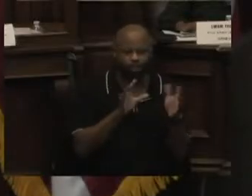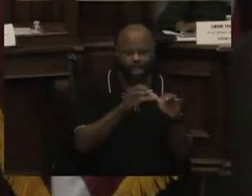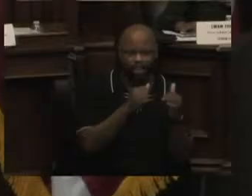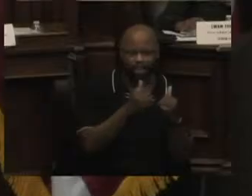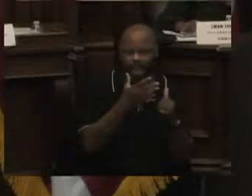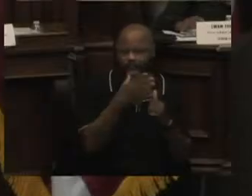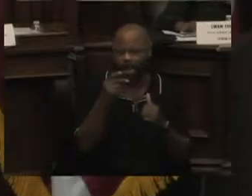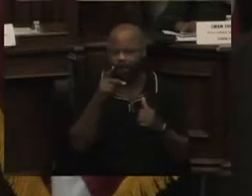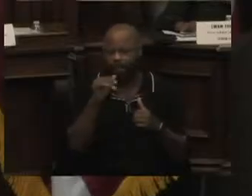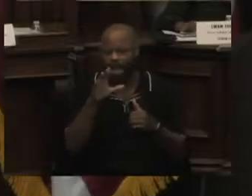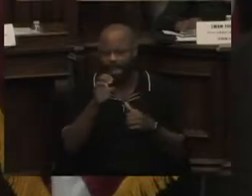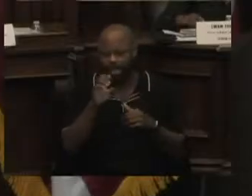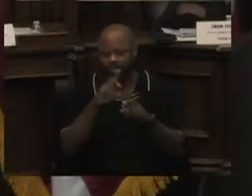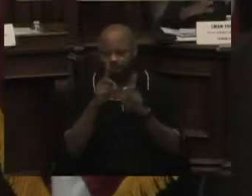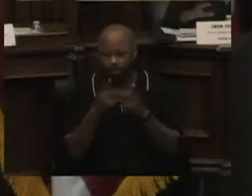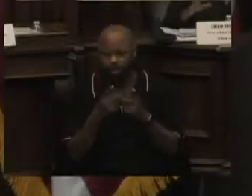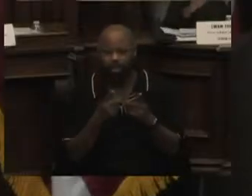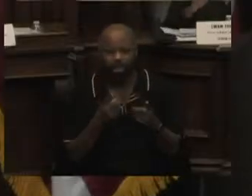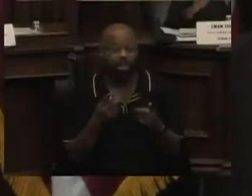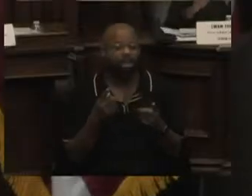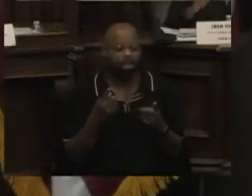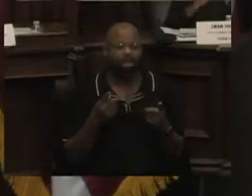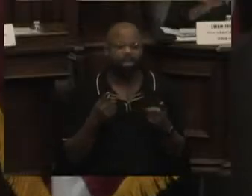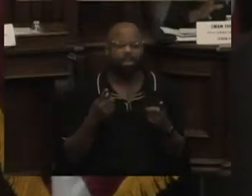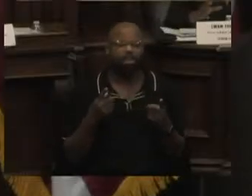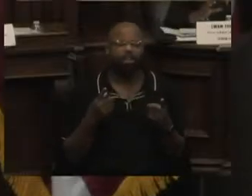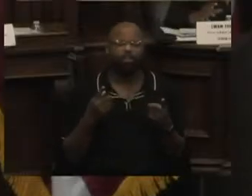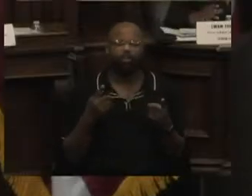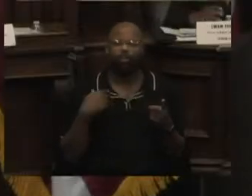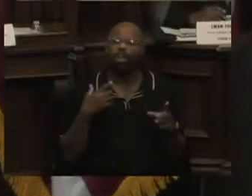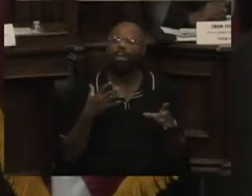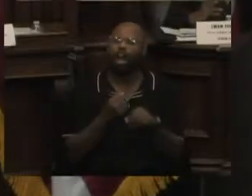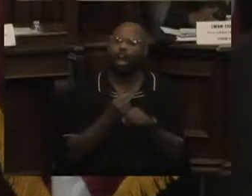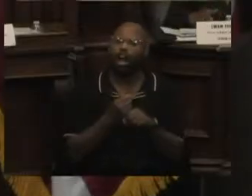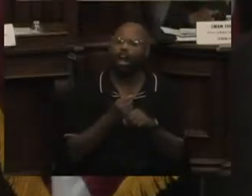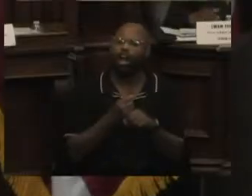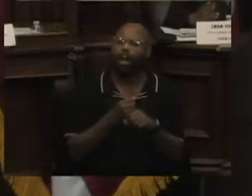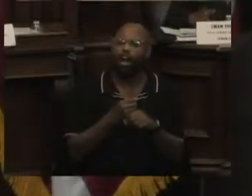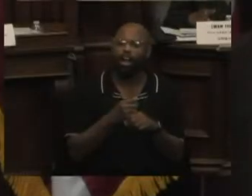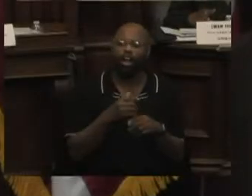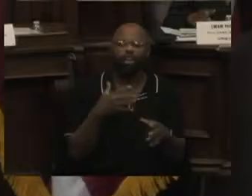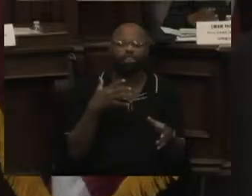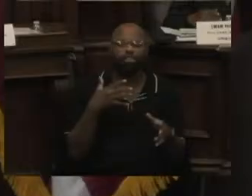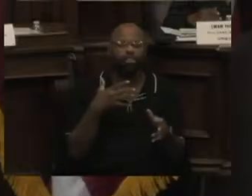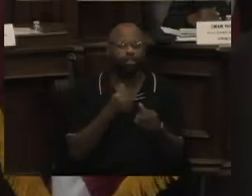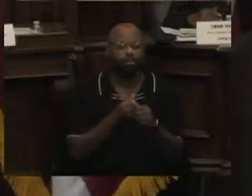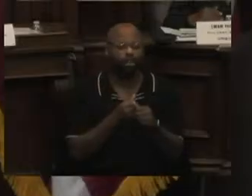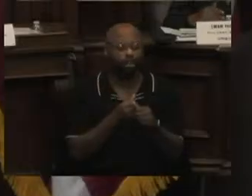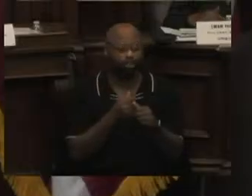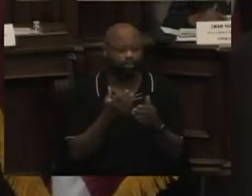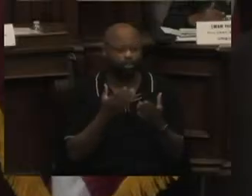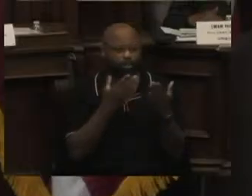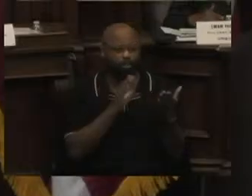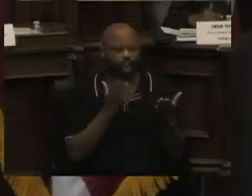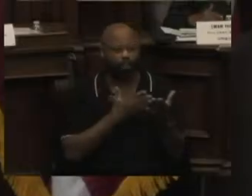service to the agency and to the pace department. At this